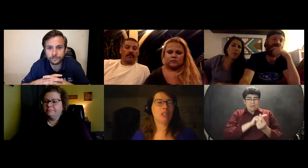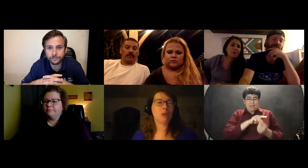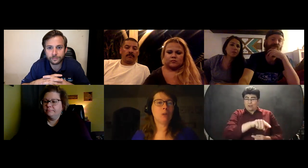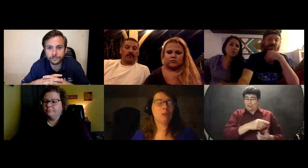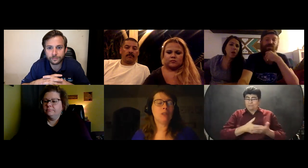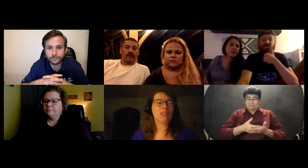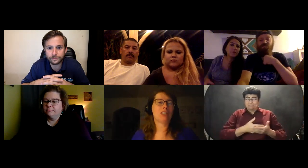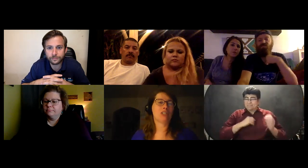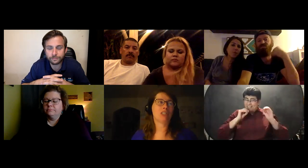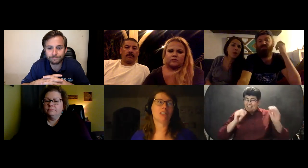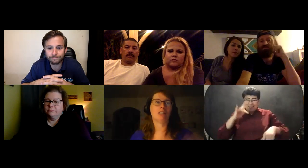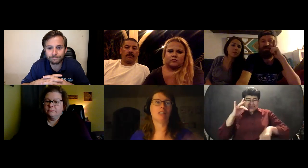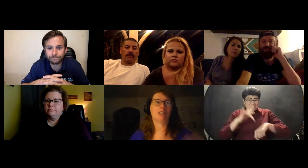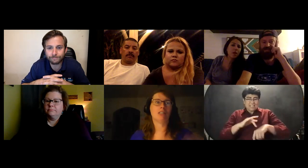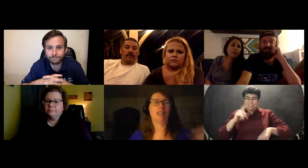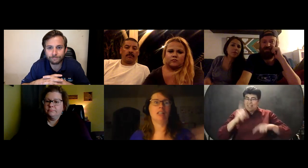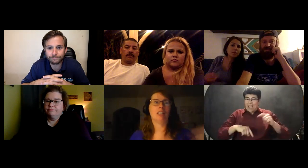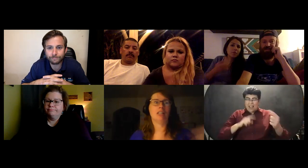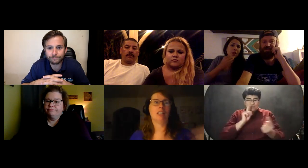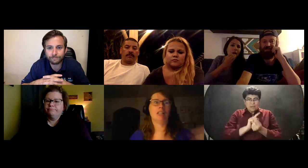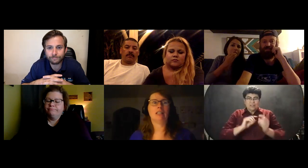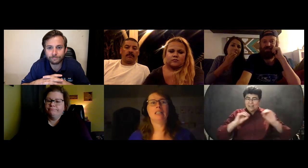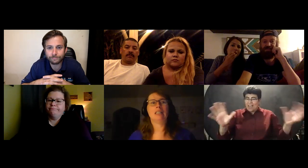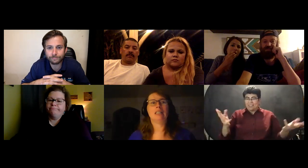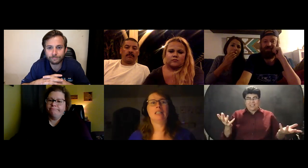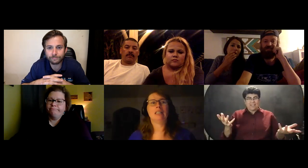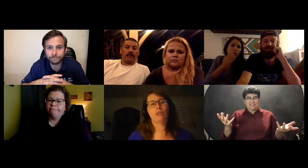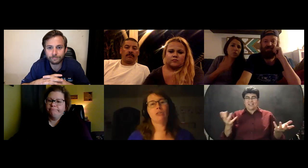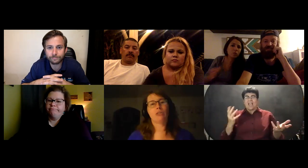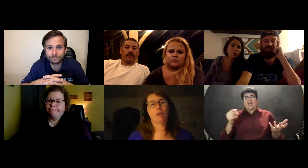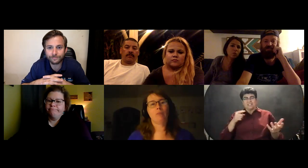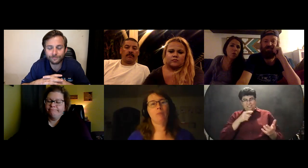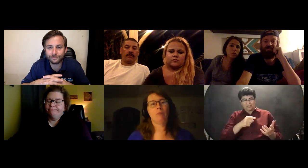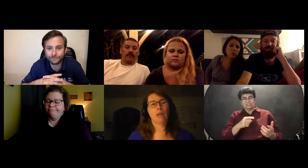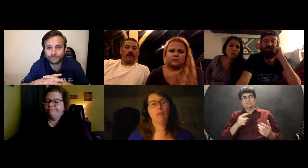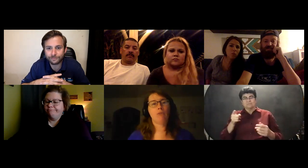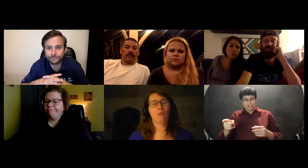hold her or touch her and